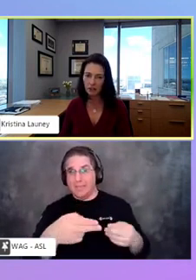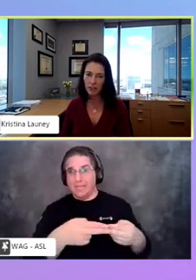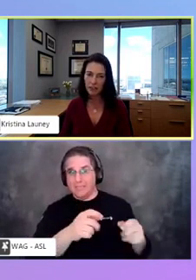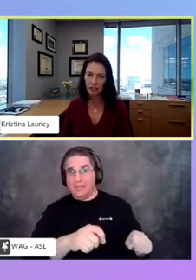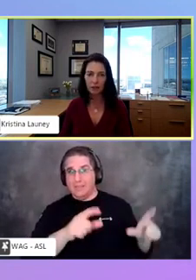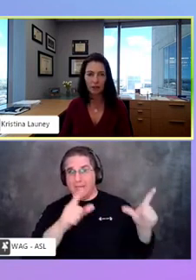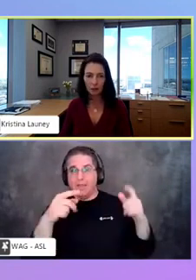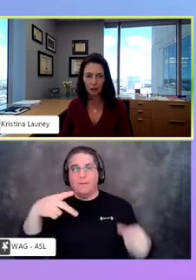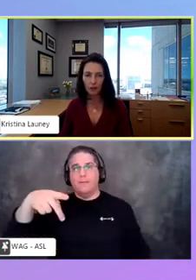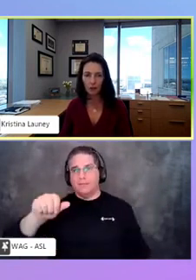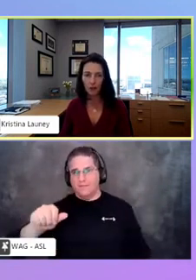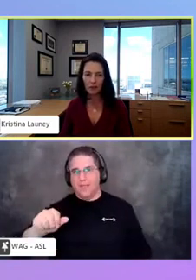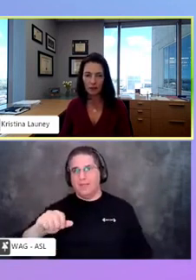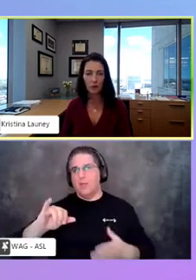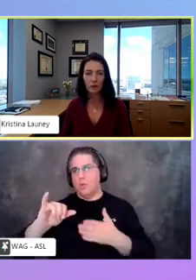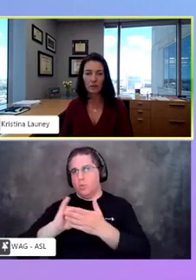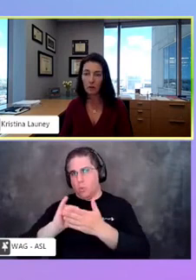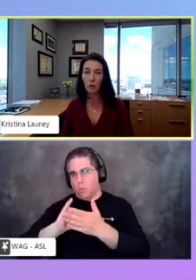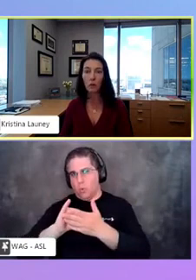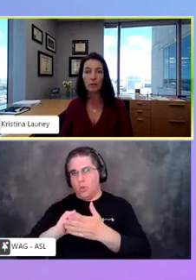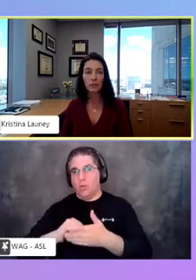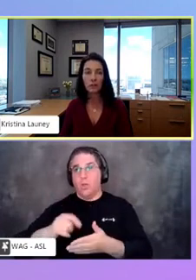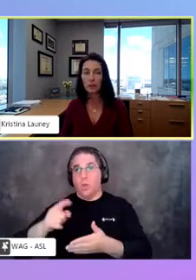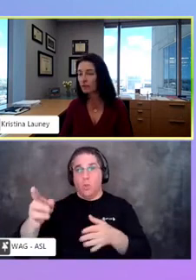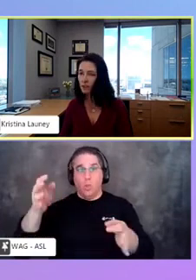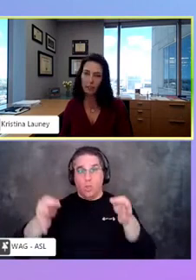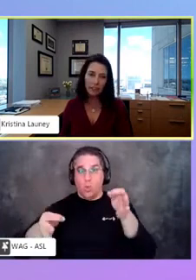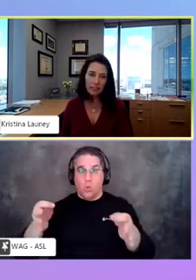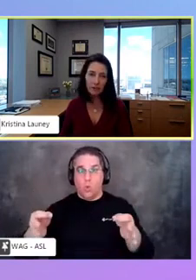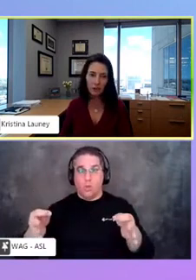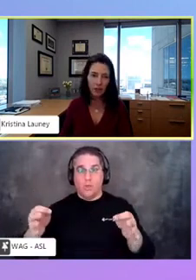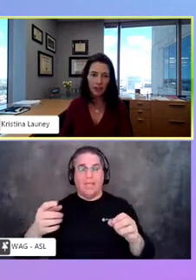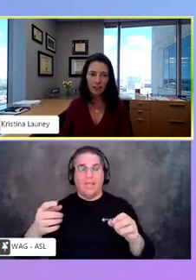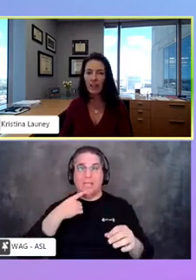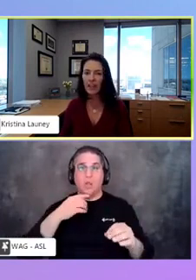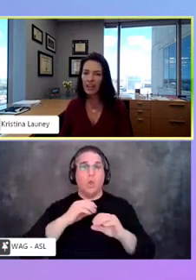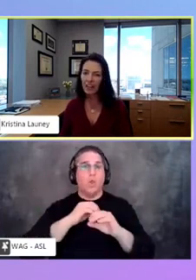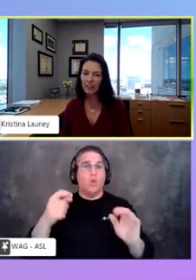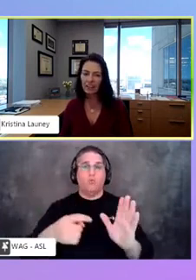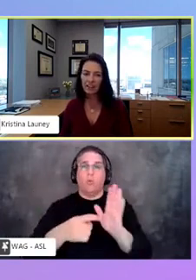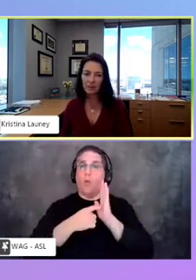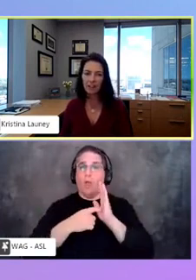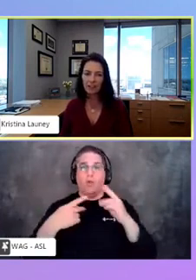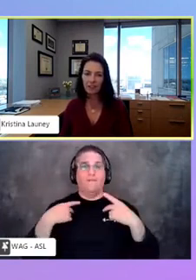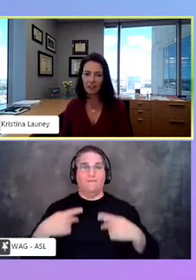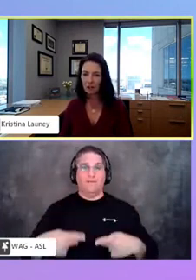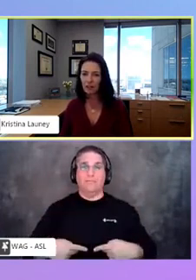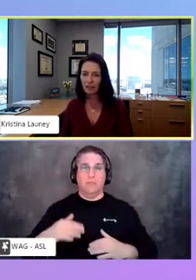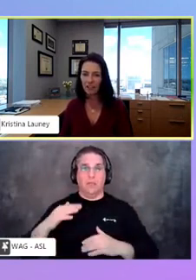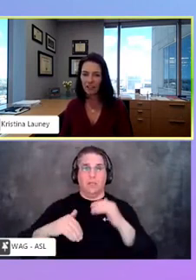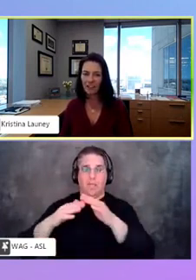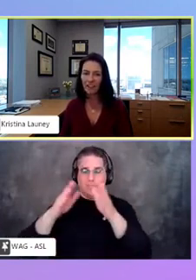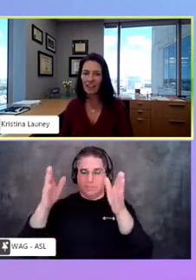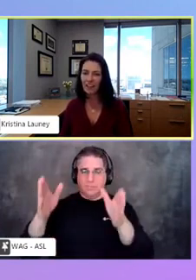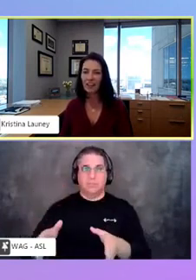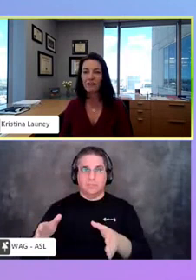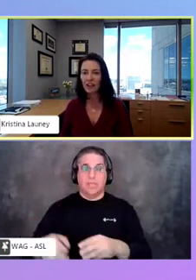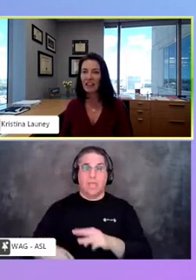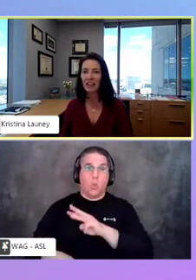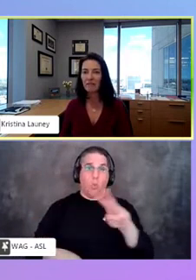A couple of other things to flag for you all here. Some cases on the next slide in Pennsylvania and new York